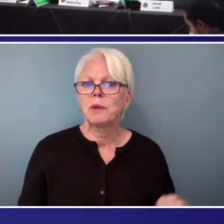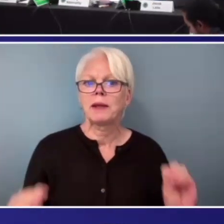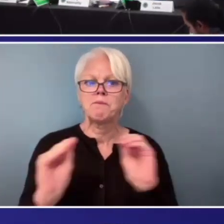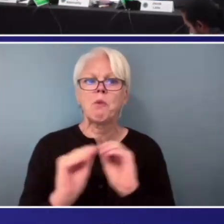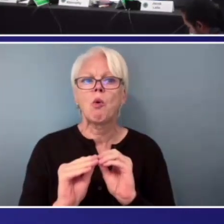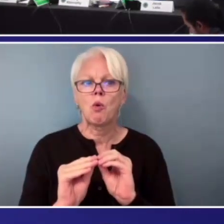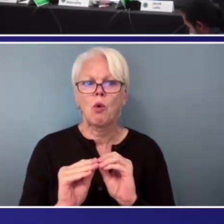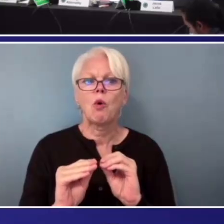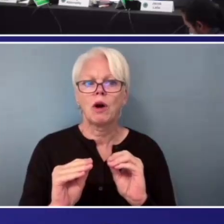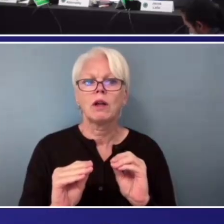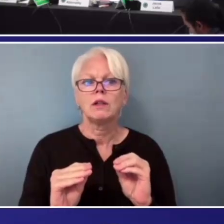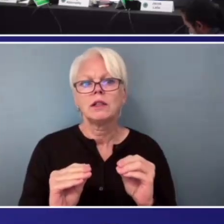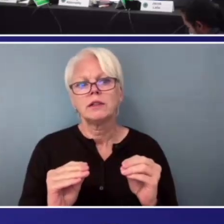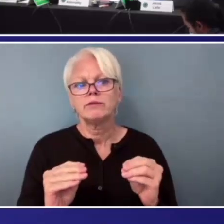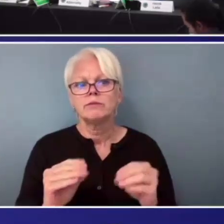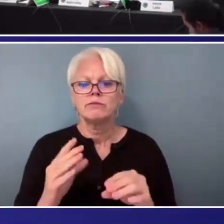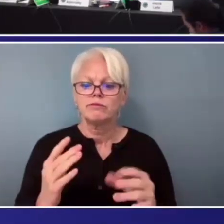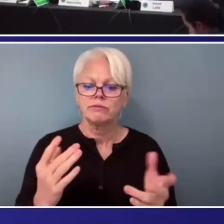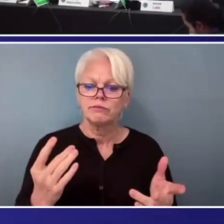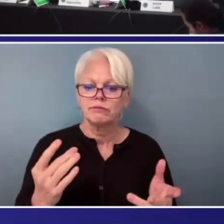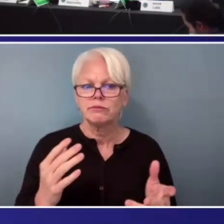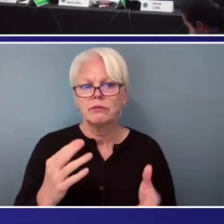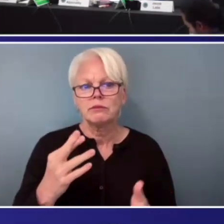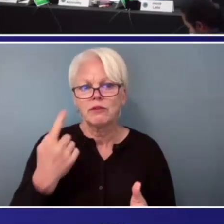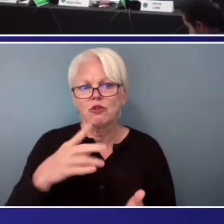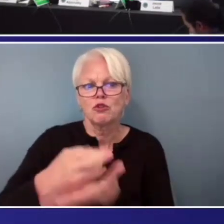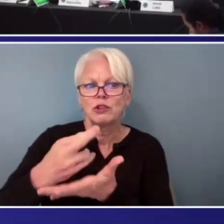on a rehab when, when a loan is rehabbed to